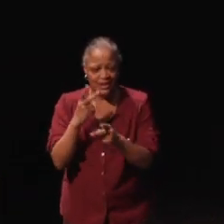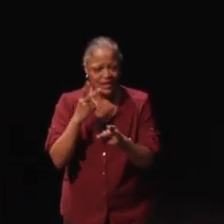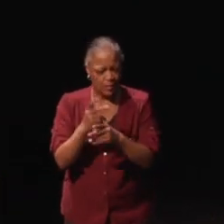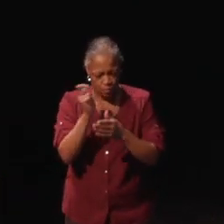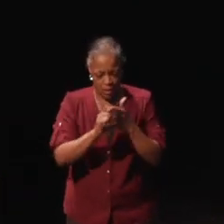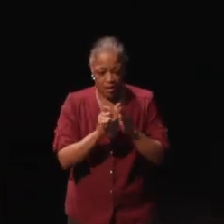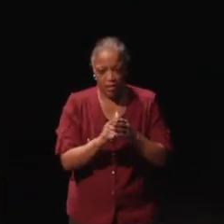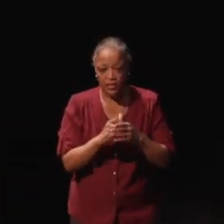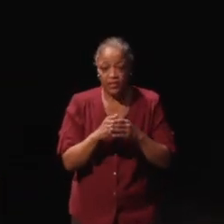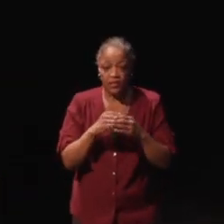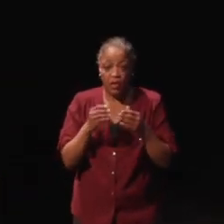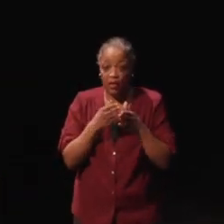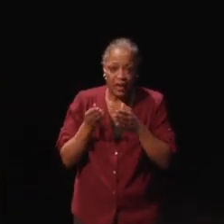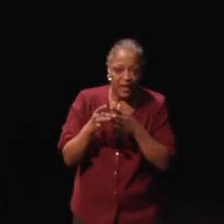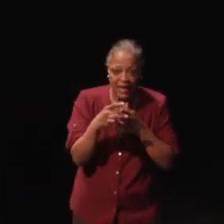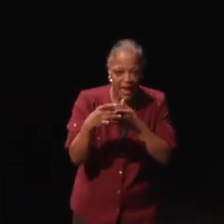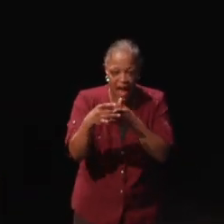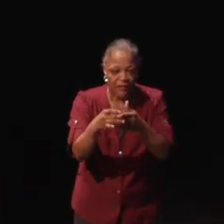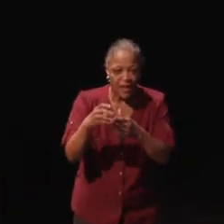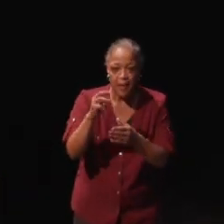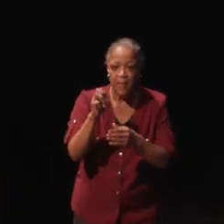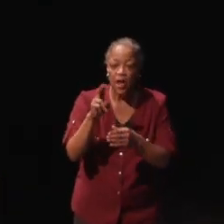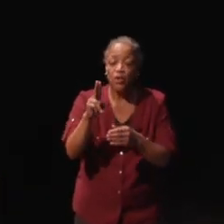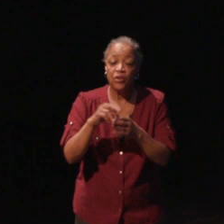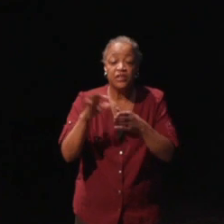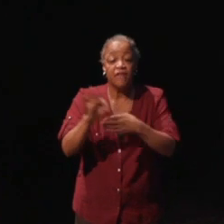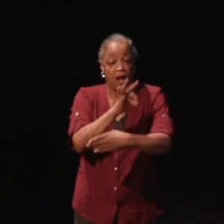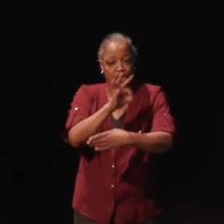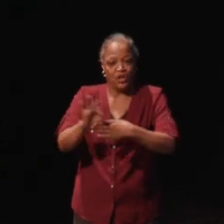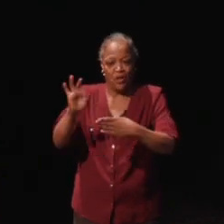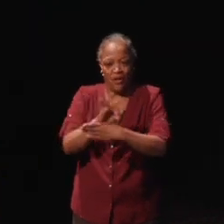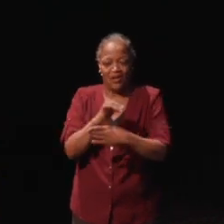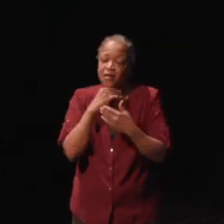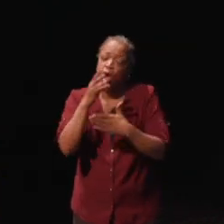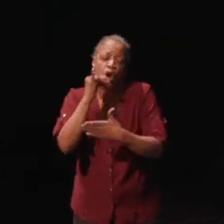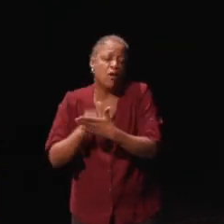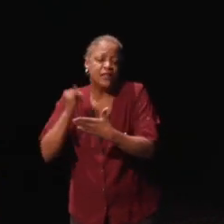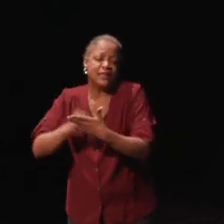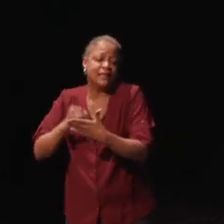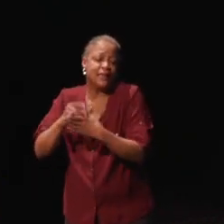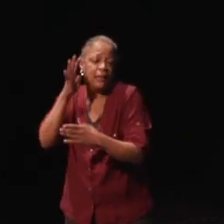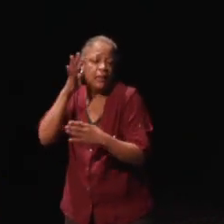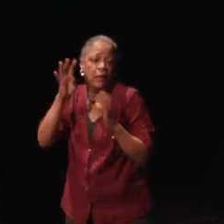So navigating menu is functional, it's not artistic. You have a goal in mind, you want to get somewhere.